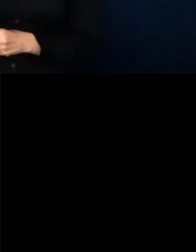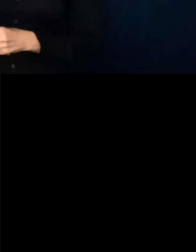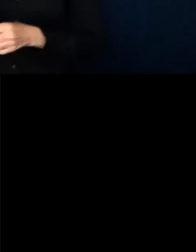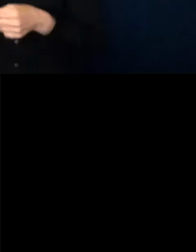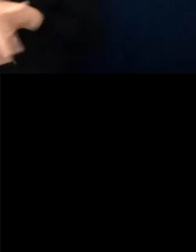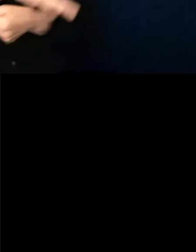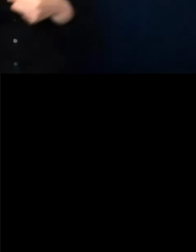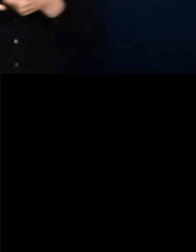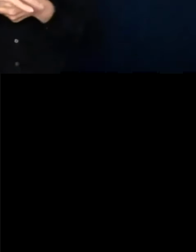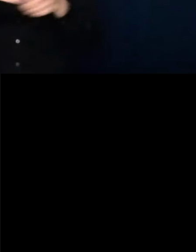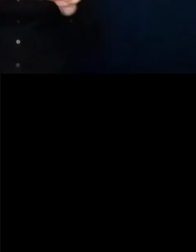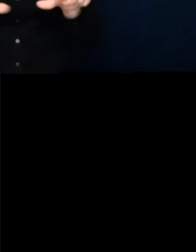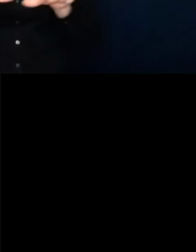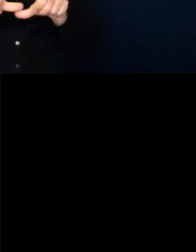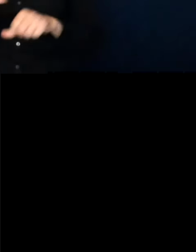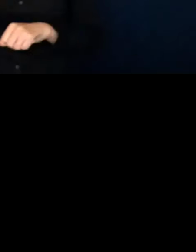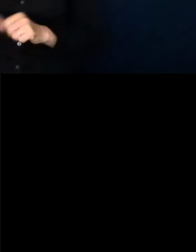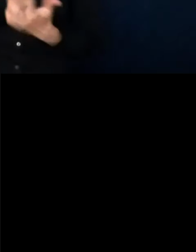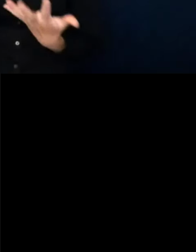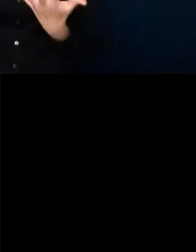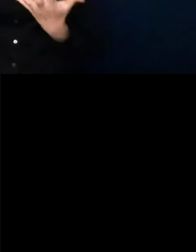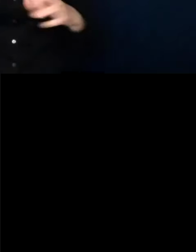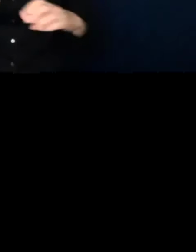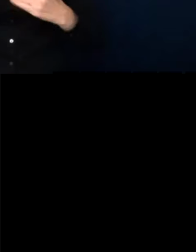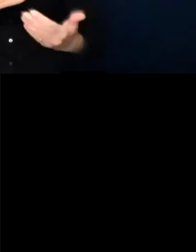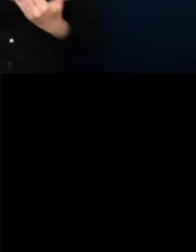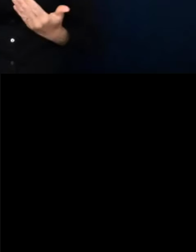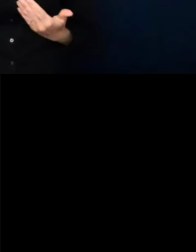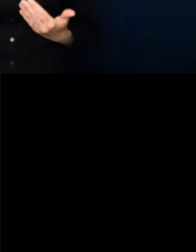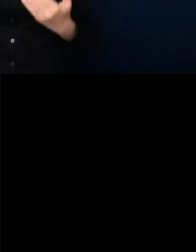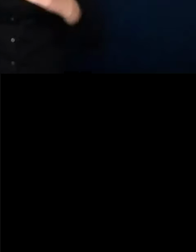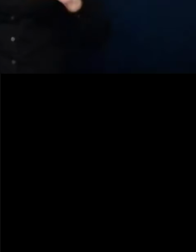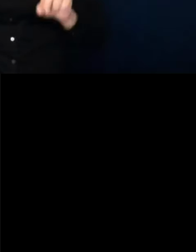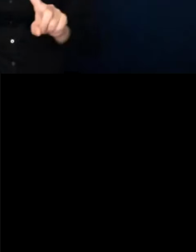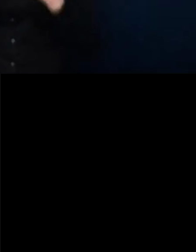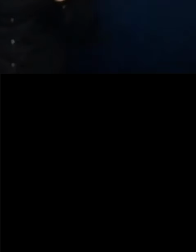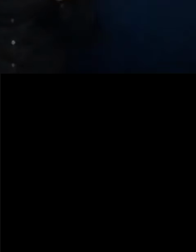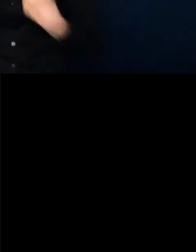And to actually reach equity. So we're gonna be trying some radical things,